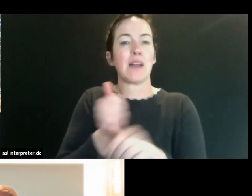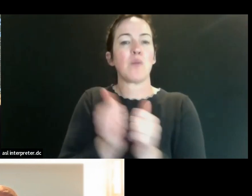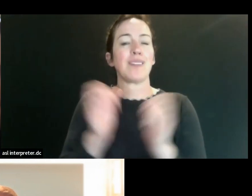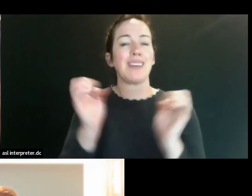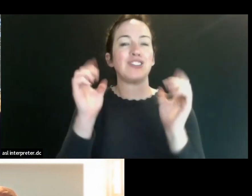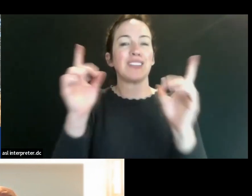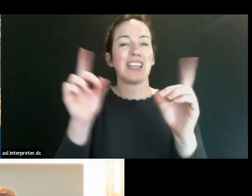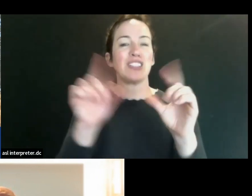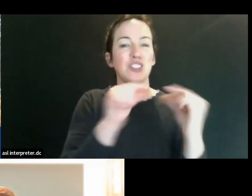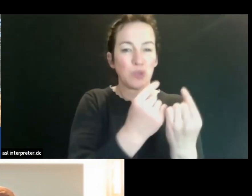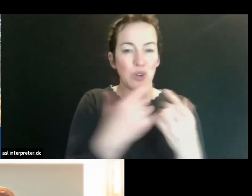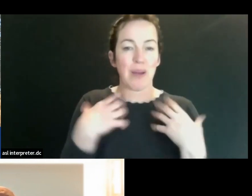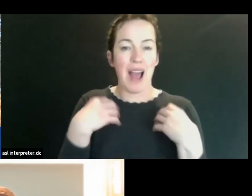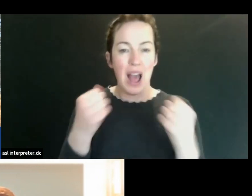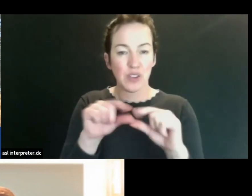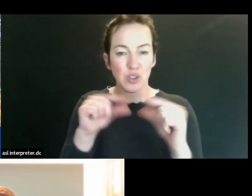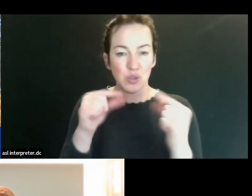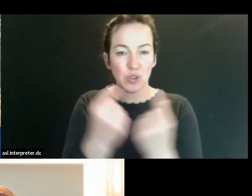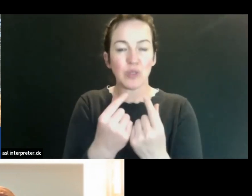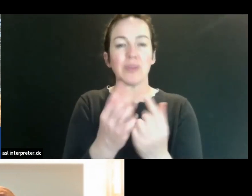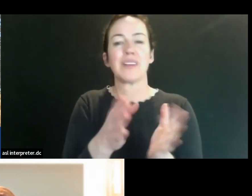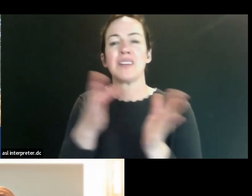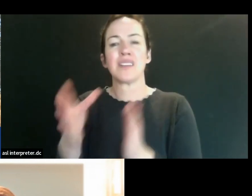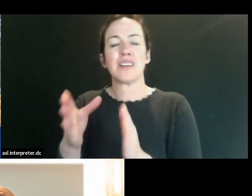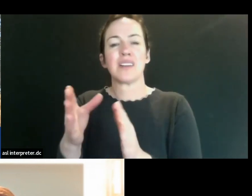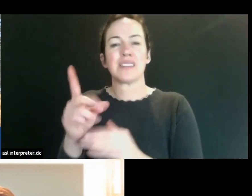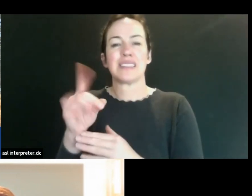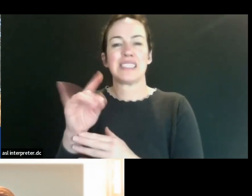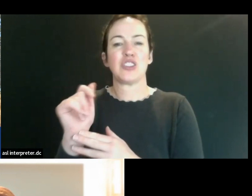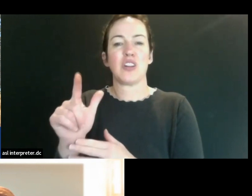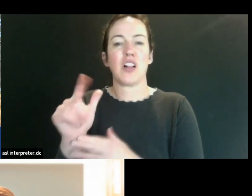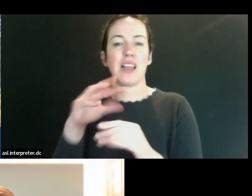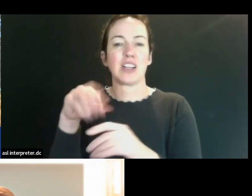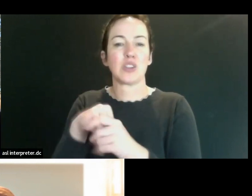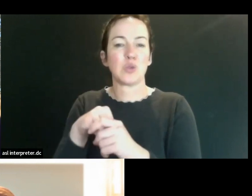group, a health working group, digital literacy and inclusion, workforce, tribal collaboration,